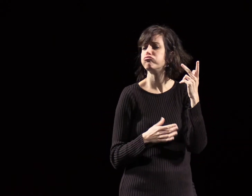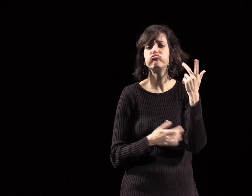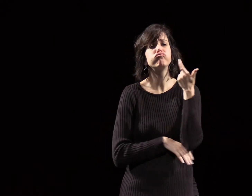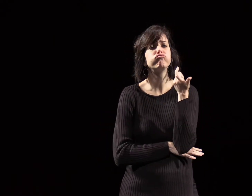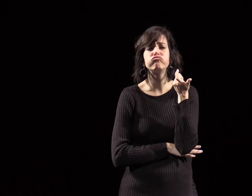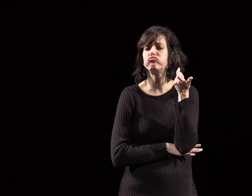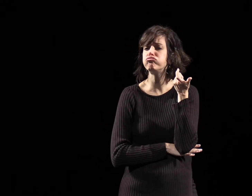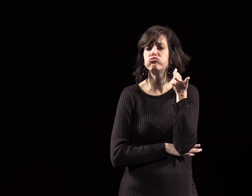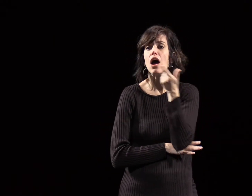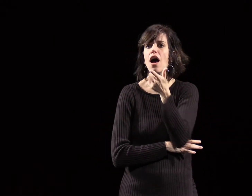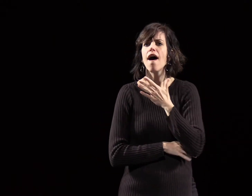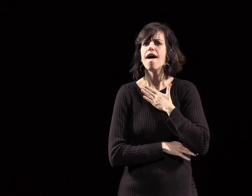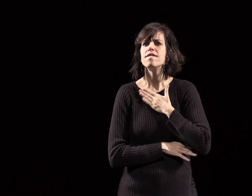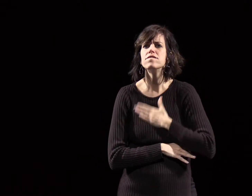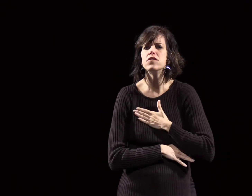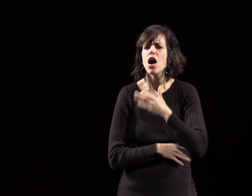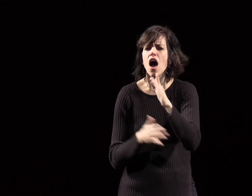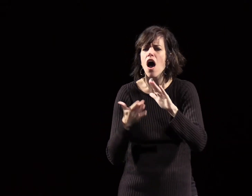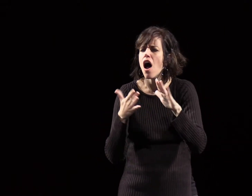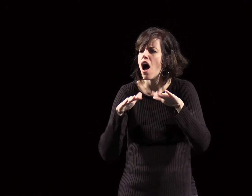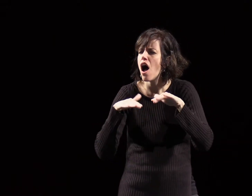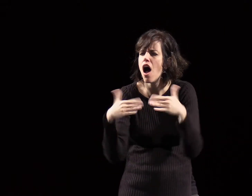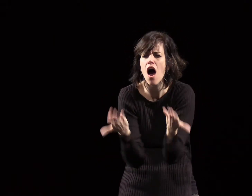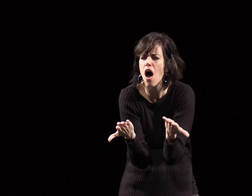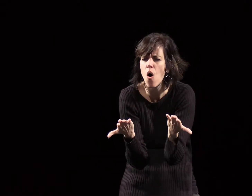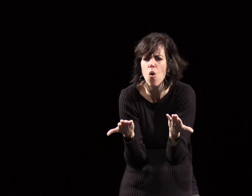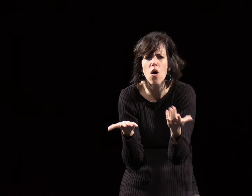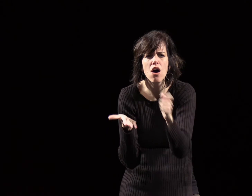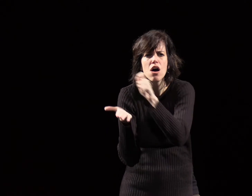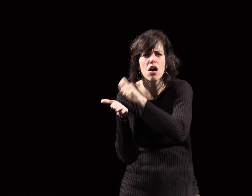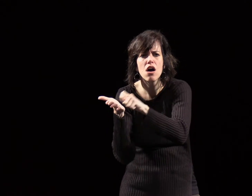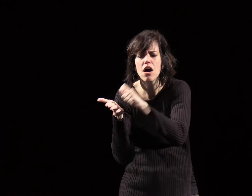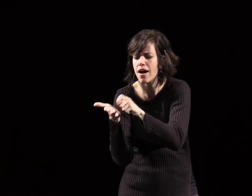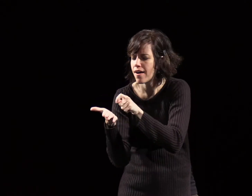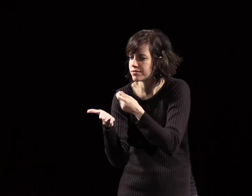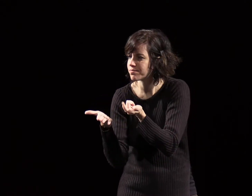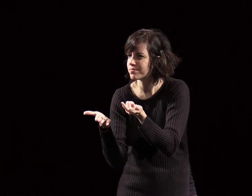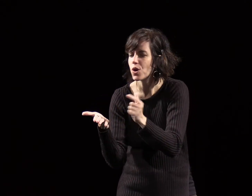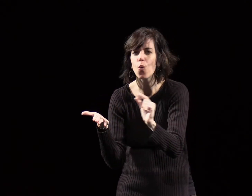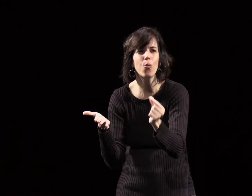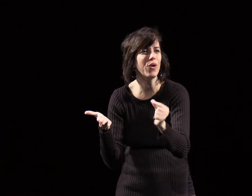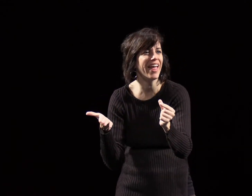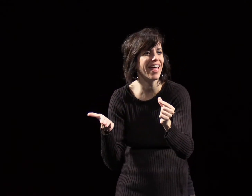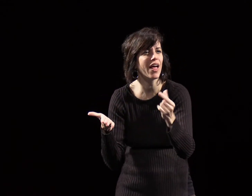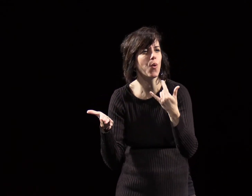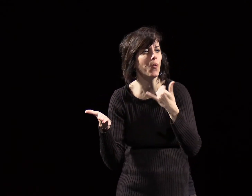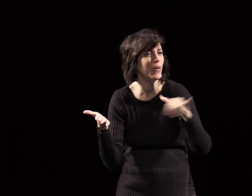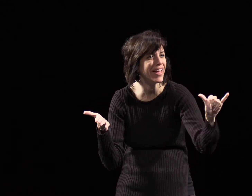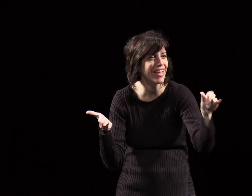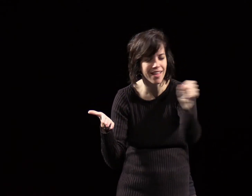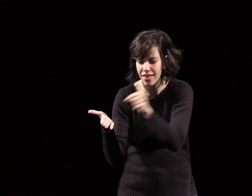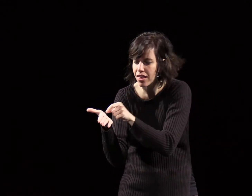and Brazilian Sign Language. Now, if you're watching this and there's something that you really want to highlight